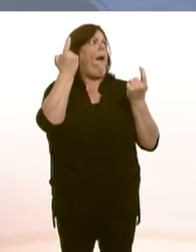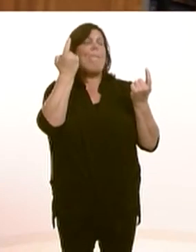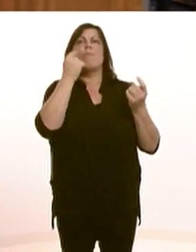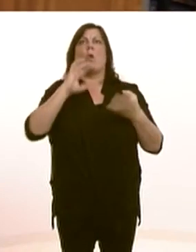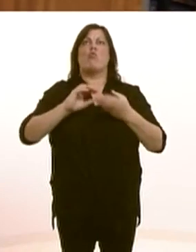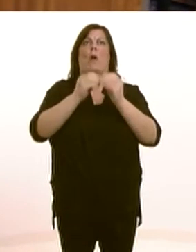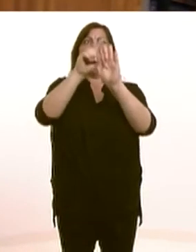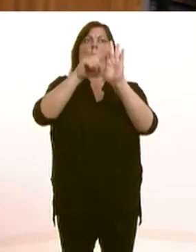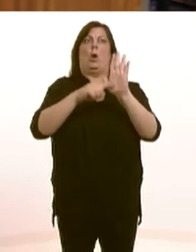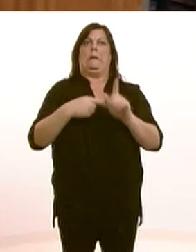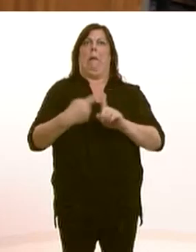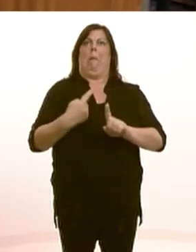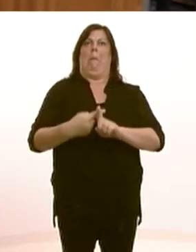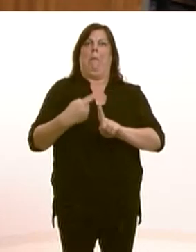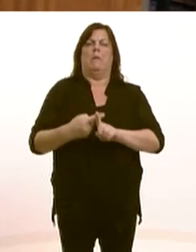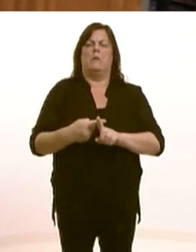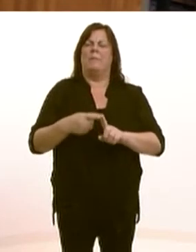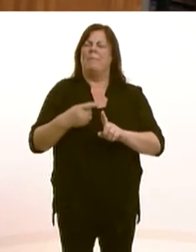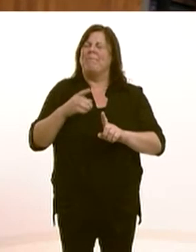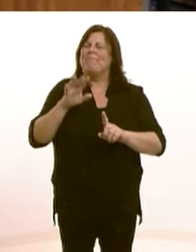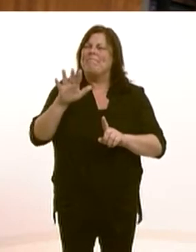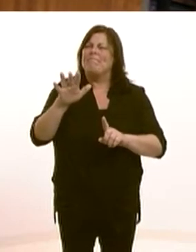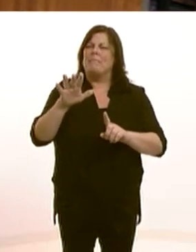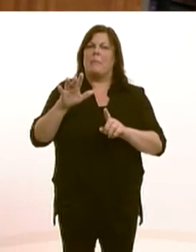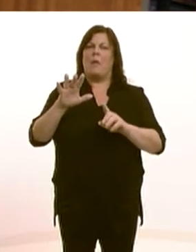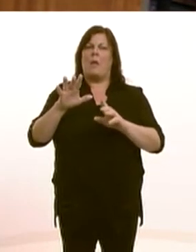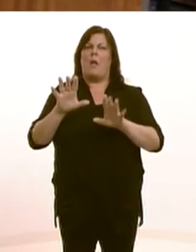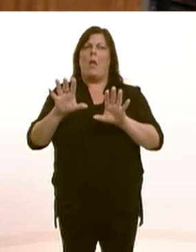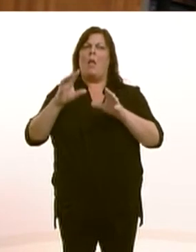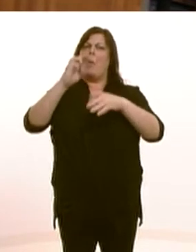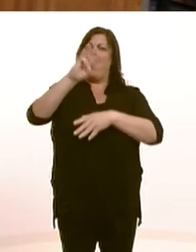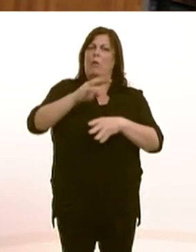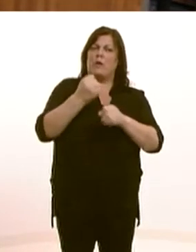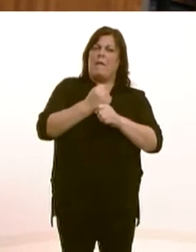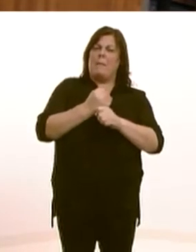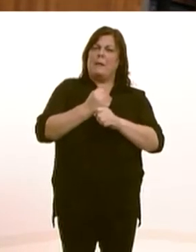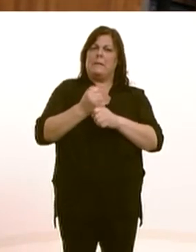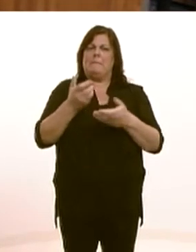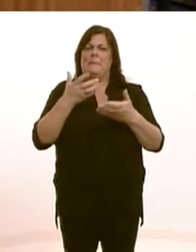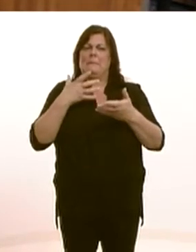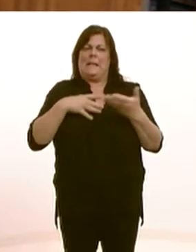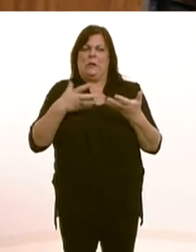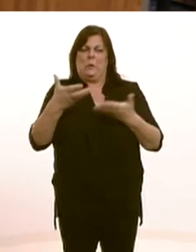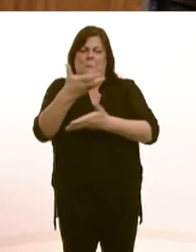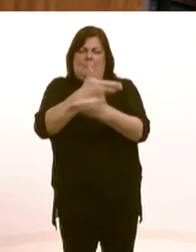How are you arriving at the collective responsibility of the Welsh Government so that your position